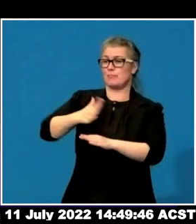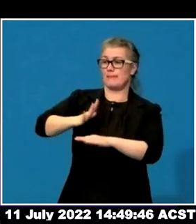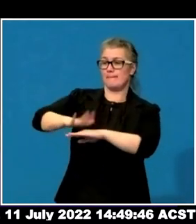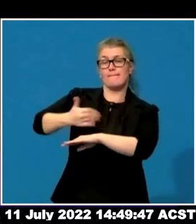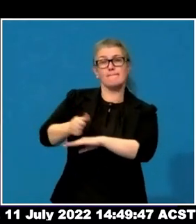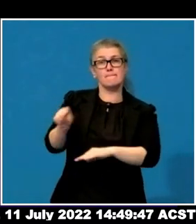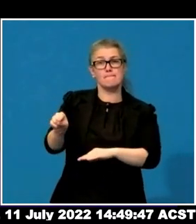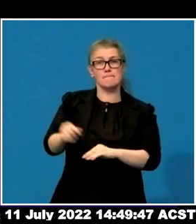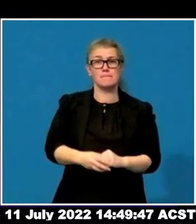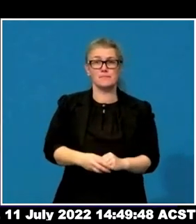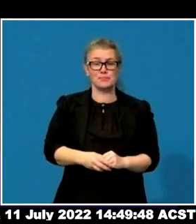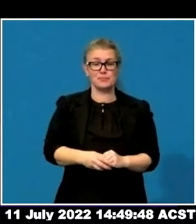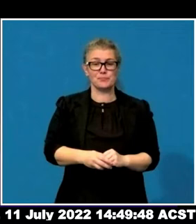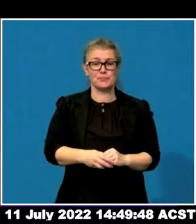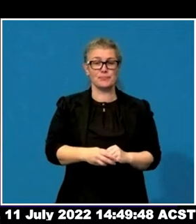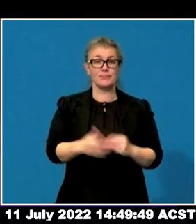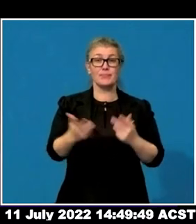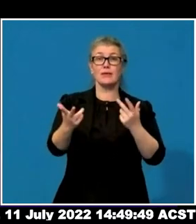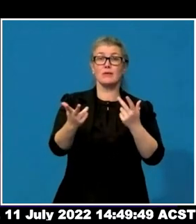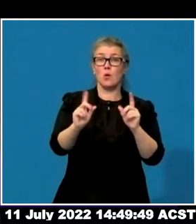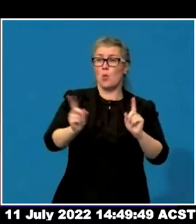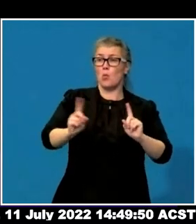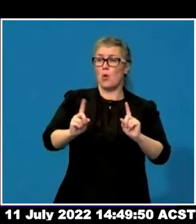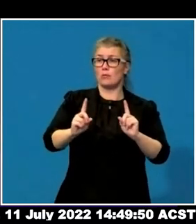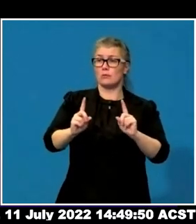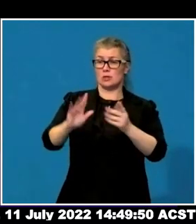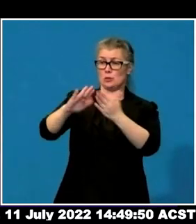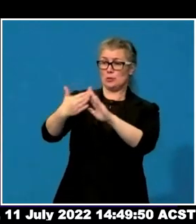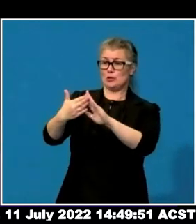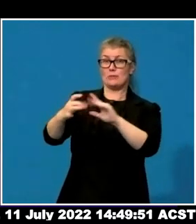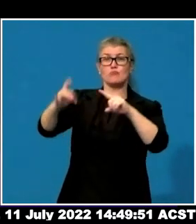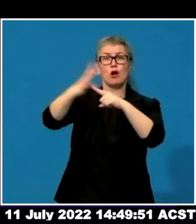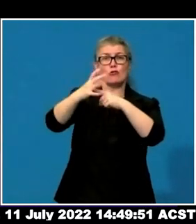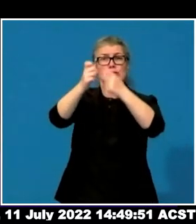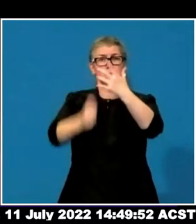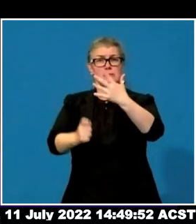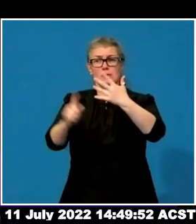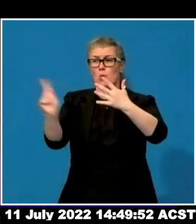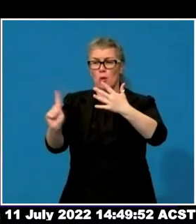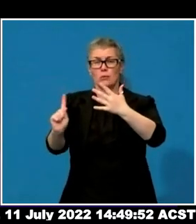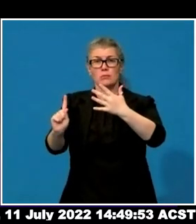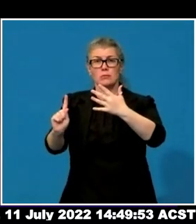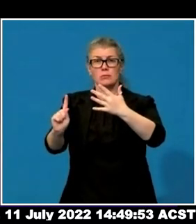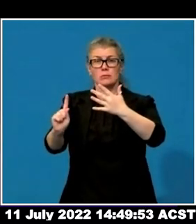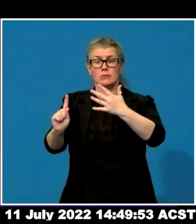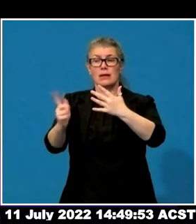priorities for the community and how will it - how can things change for them?